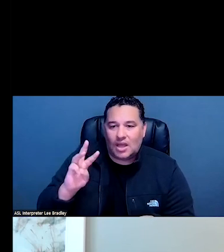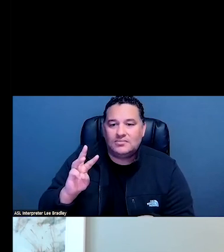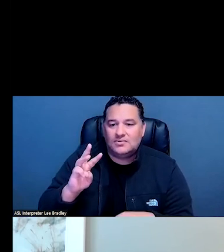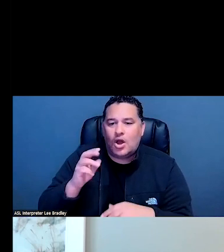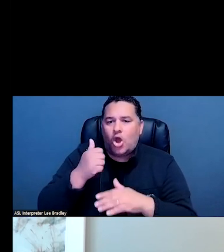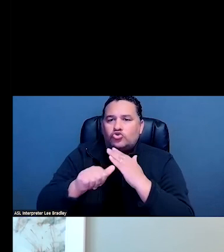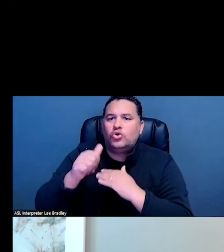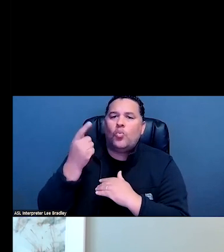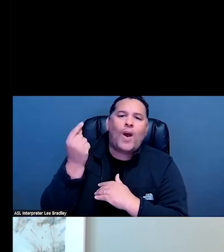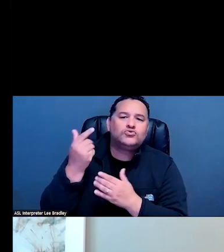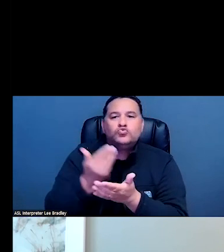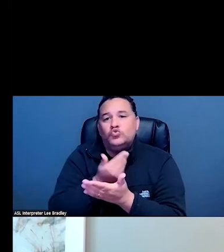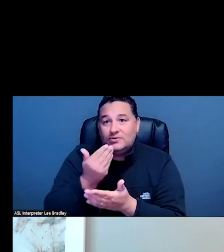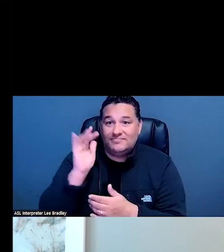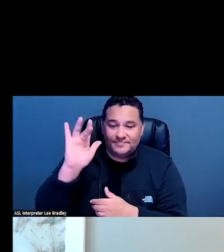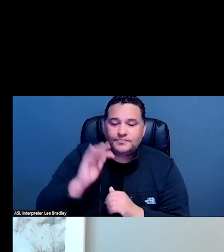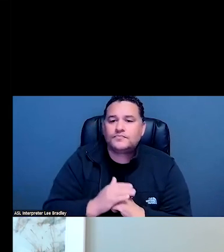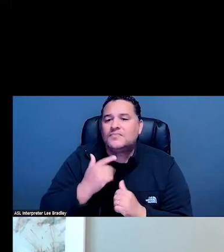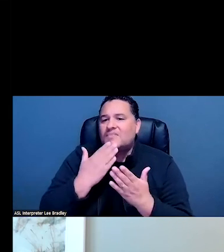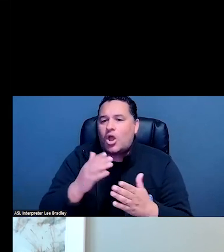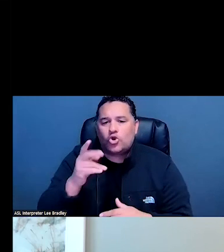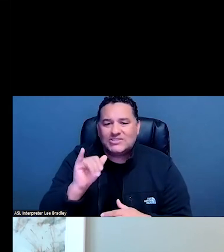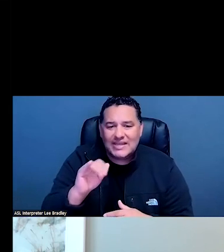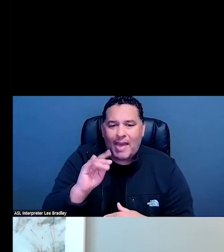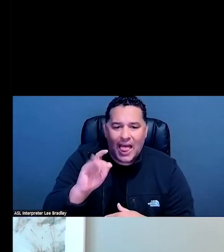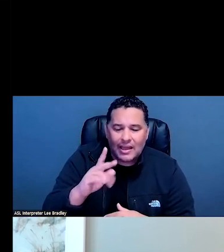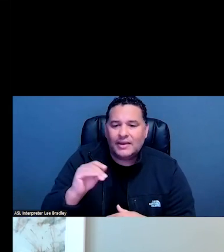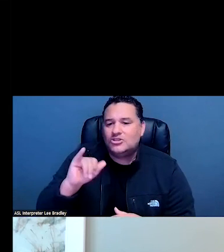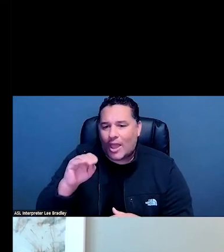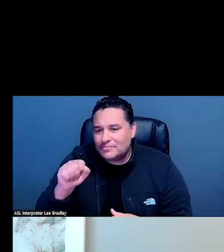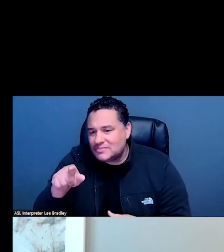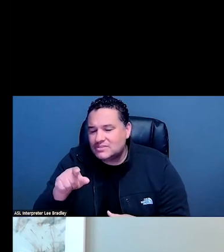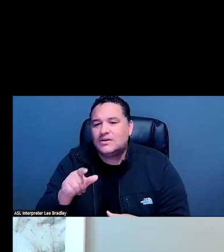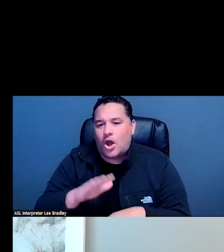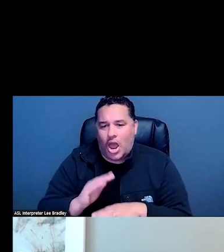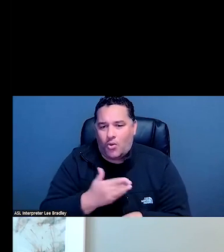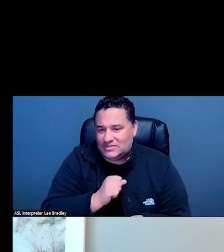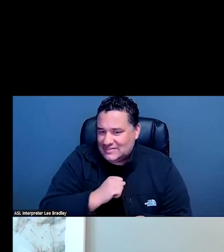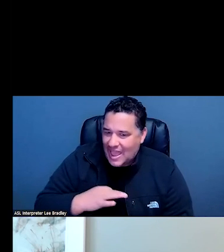ON THE NASMHP D WEBSITE. WHAT'S NEW. I WANTED TO